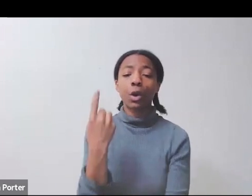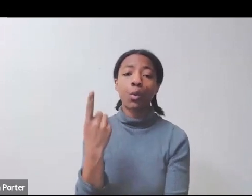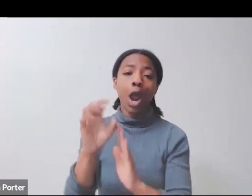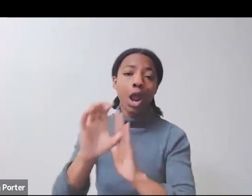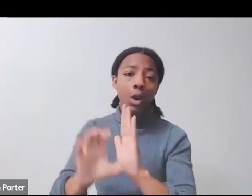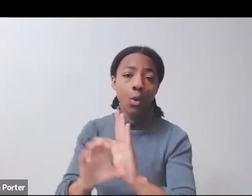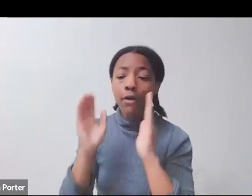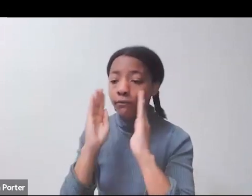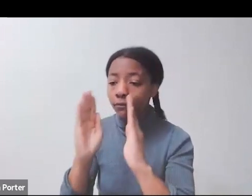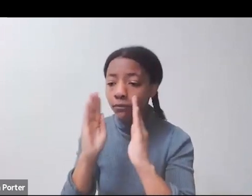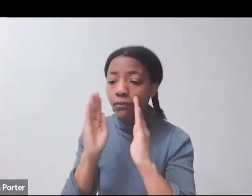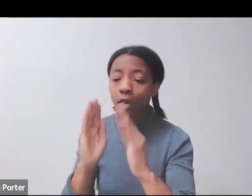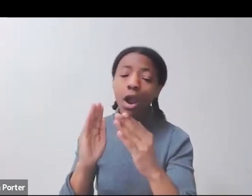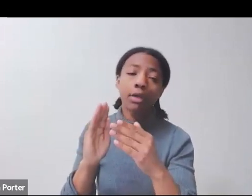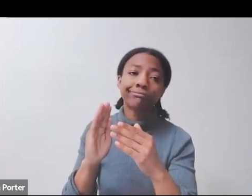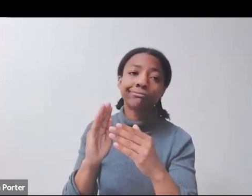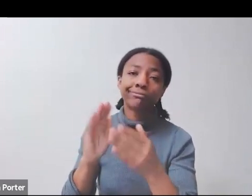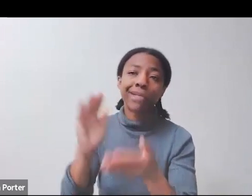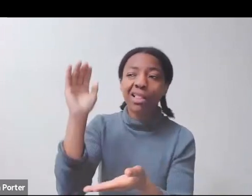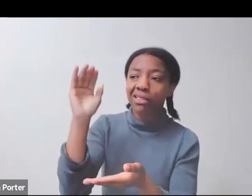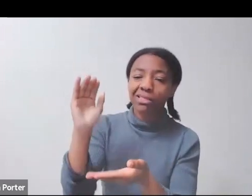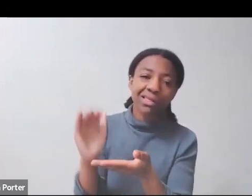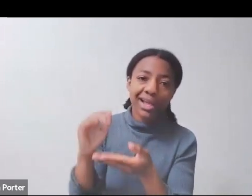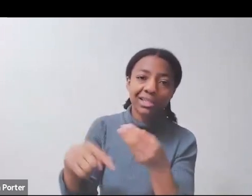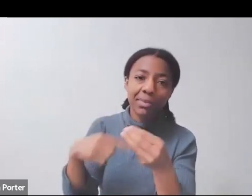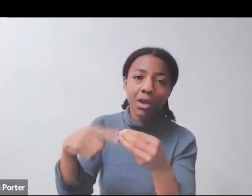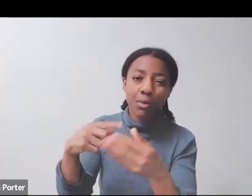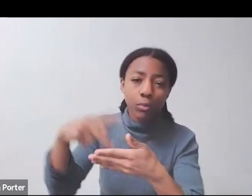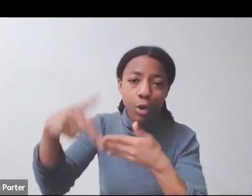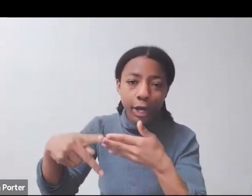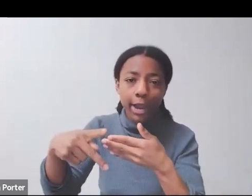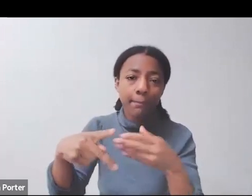but focus more on computing technology and be a little bit more broad.